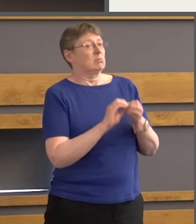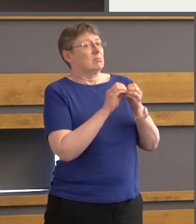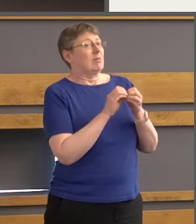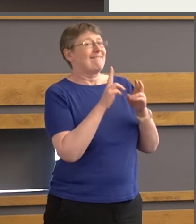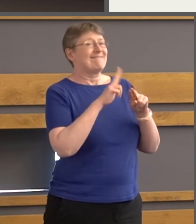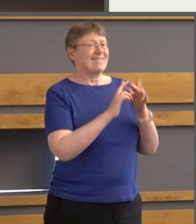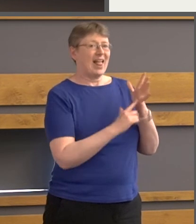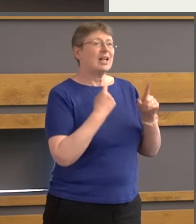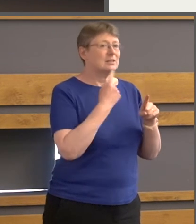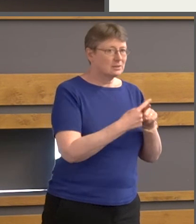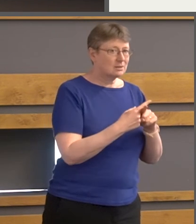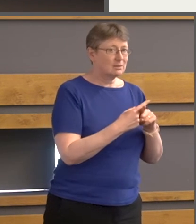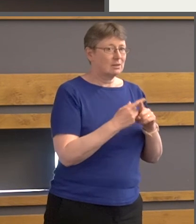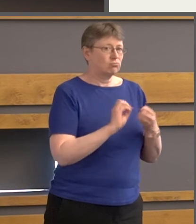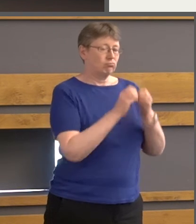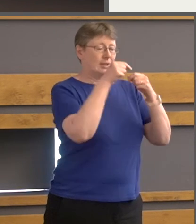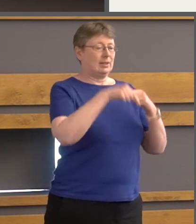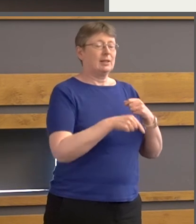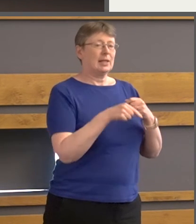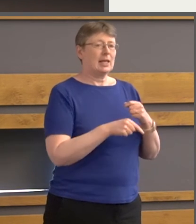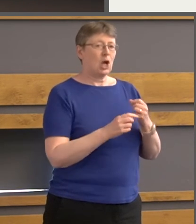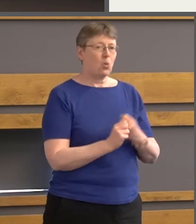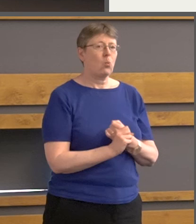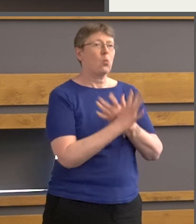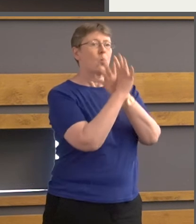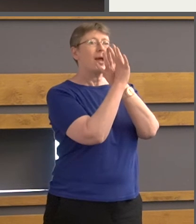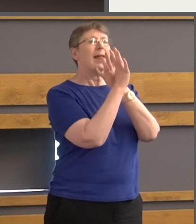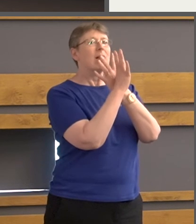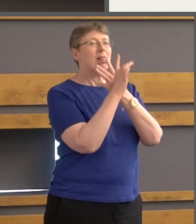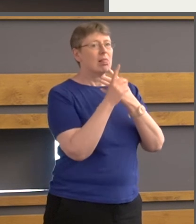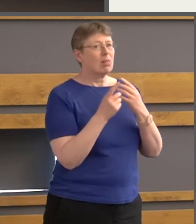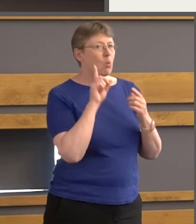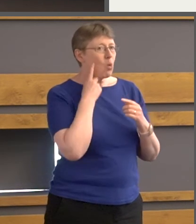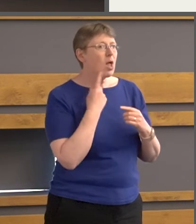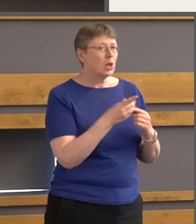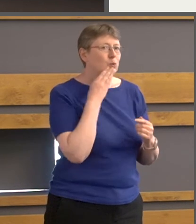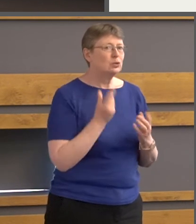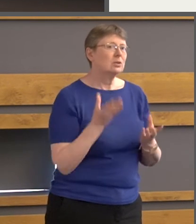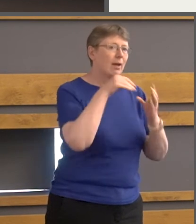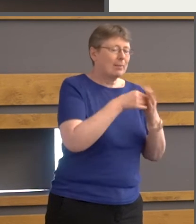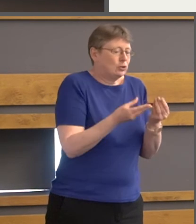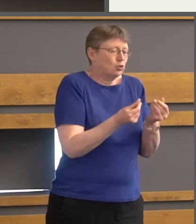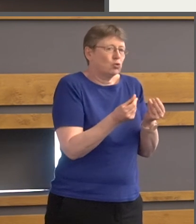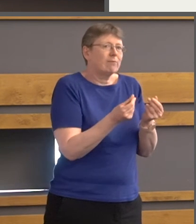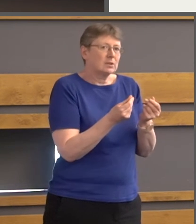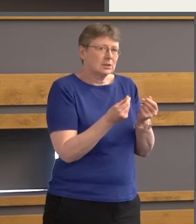And when whale oil was discovered, which could soften the fiber,